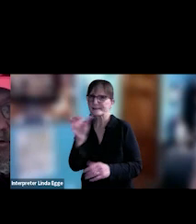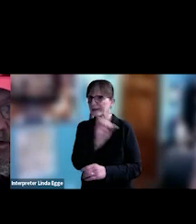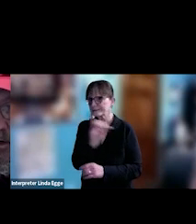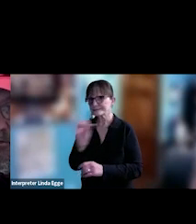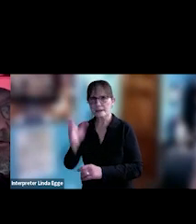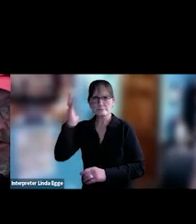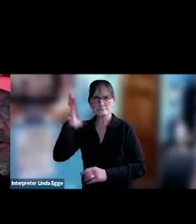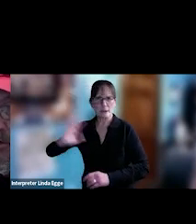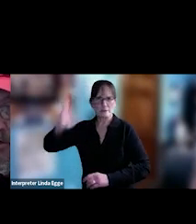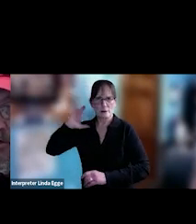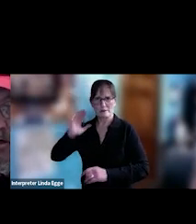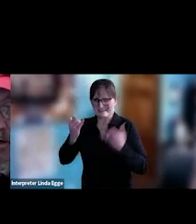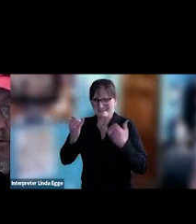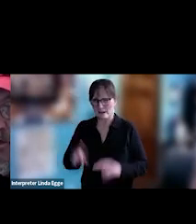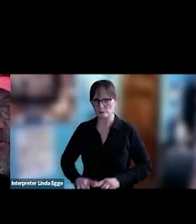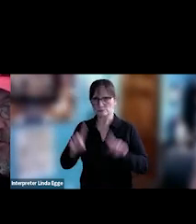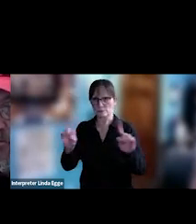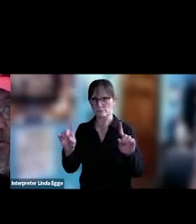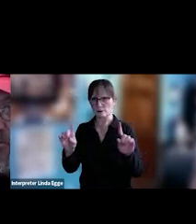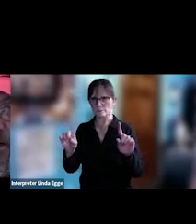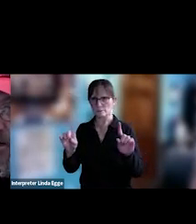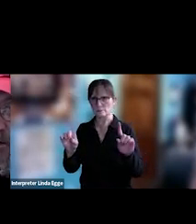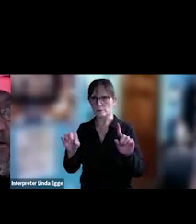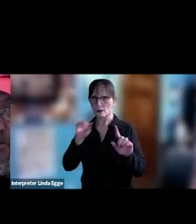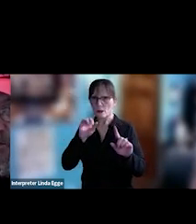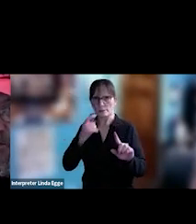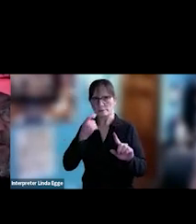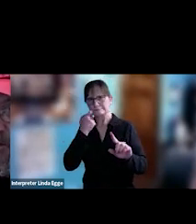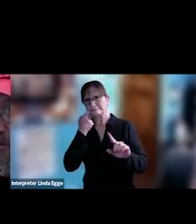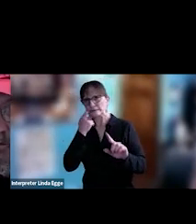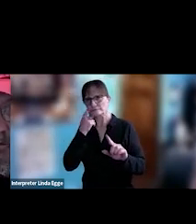you know, it's not no substance abuse about it, you know?